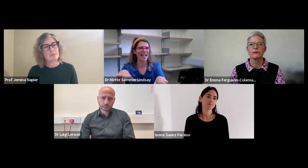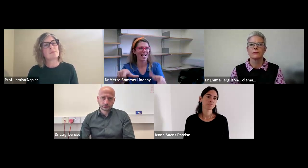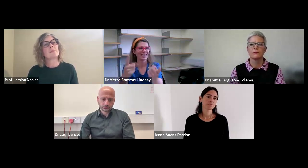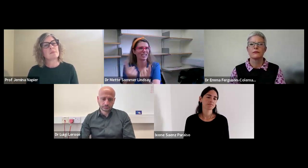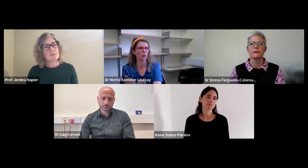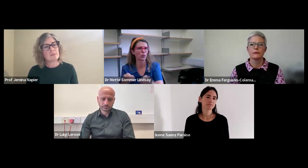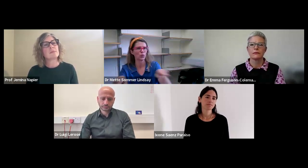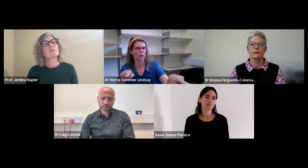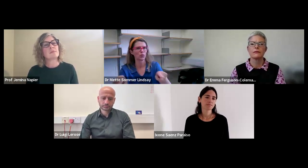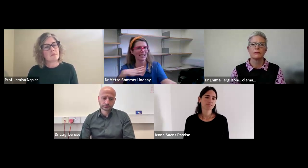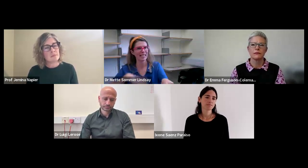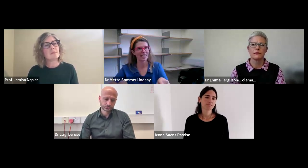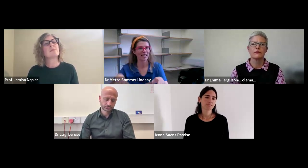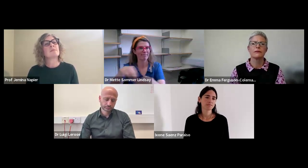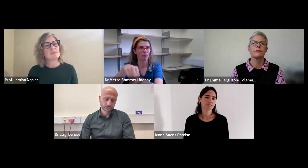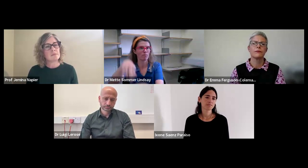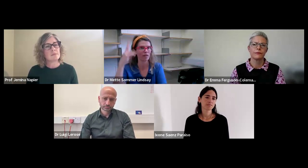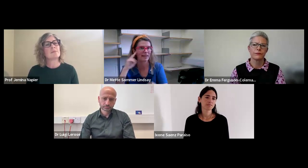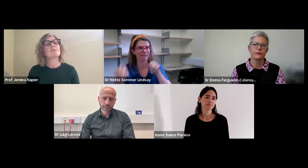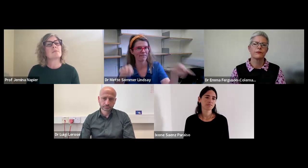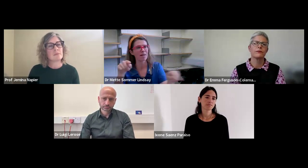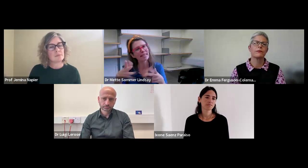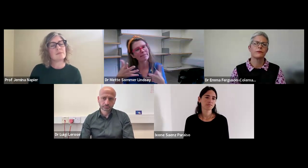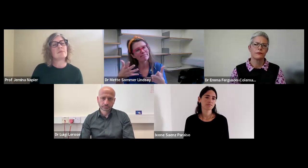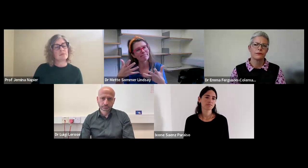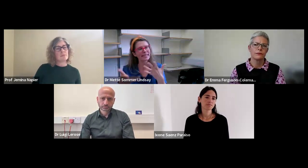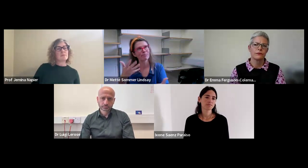but interpreting studies, in linguistics, we still see some of those issues existing where